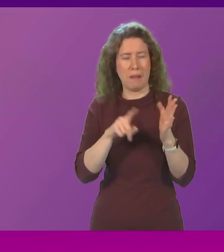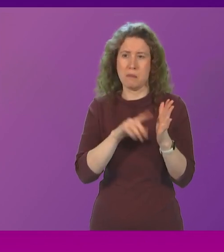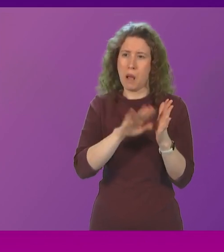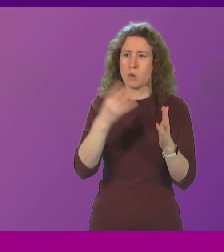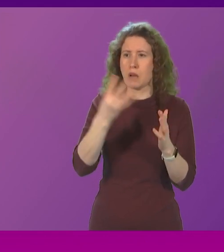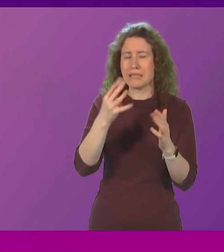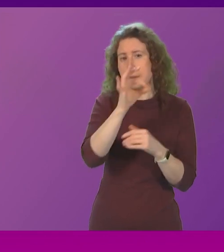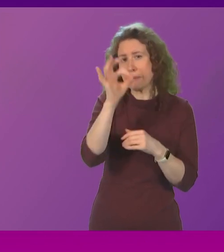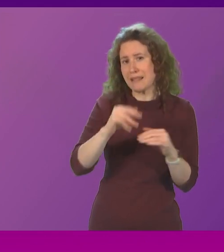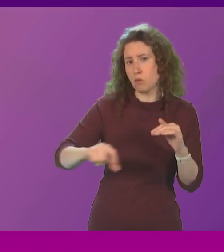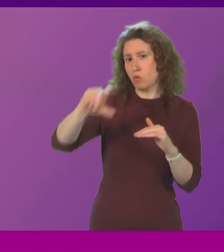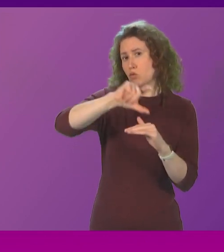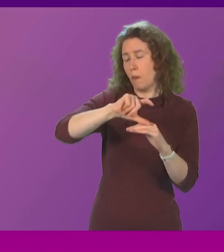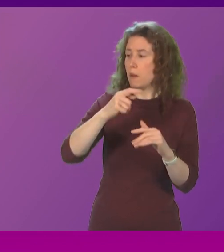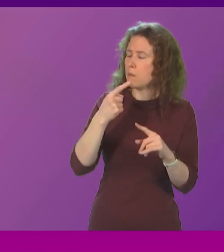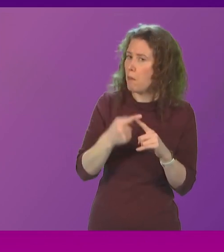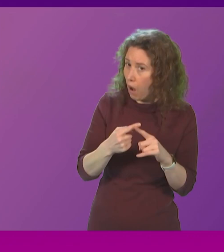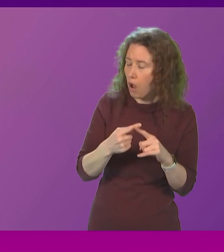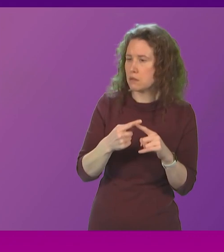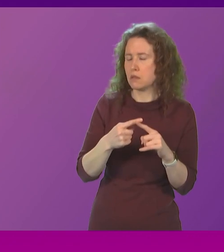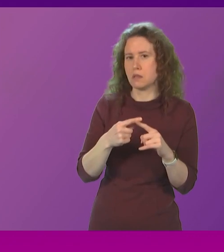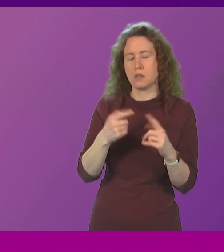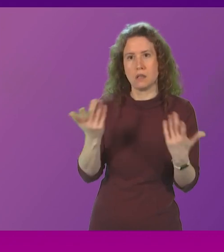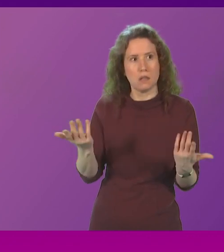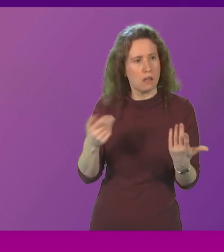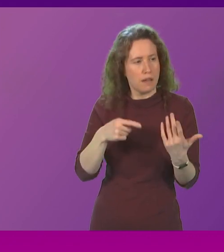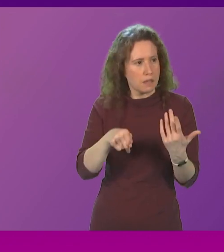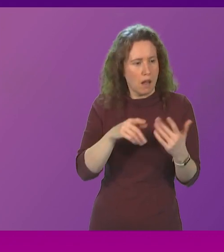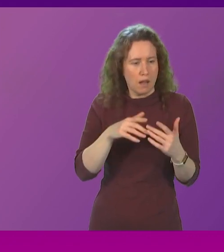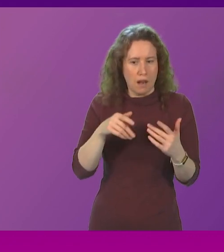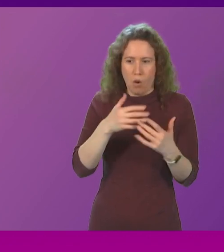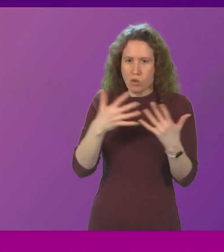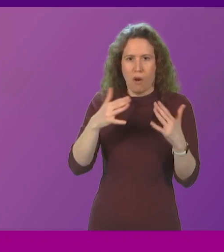As well as removing 50,000 households from fuel poverty, the continuation of the support